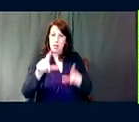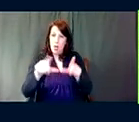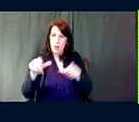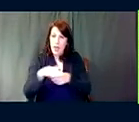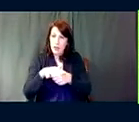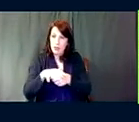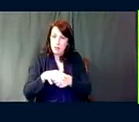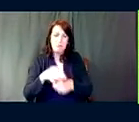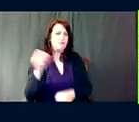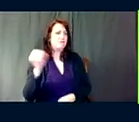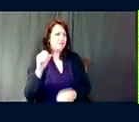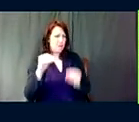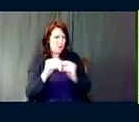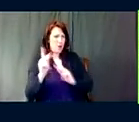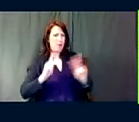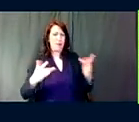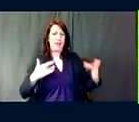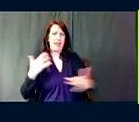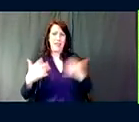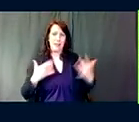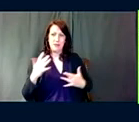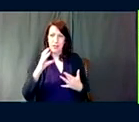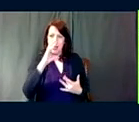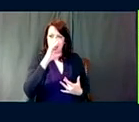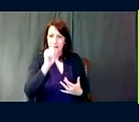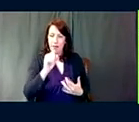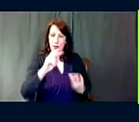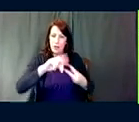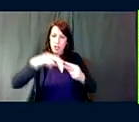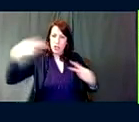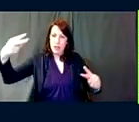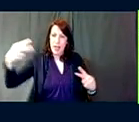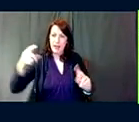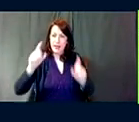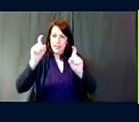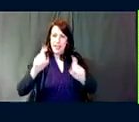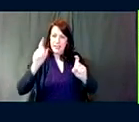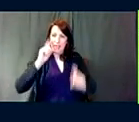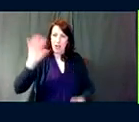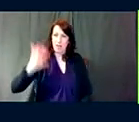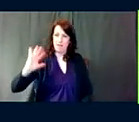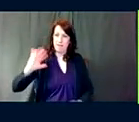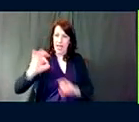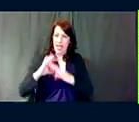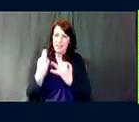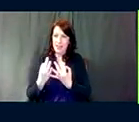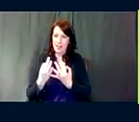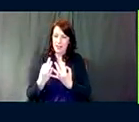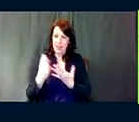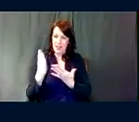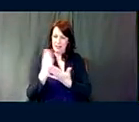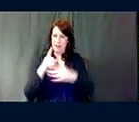RACE OR LOCATION? A LOT MORE PEOPLE GET EXCITED ABOUT, YOU KNOW, THIS GENETIC ANCESTRY TESTING FOR